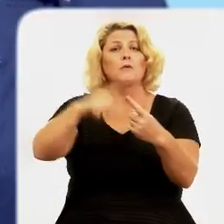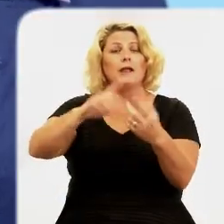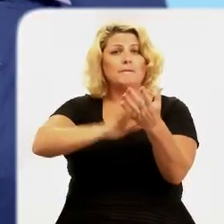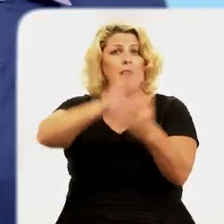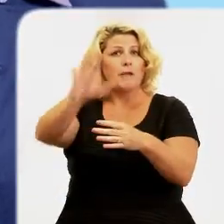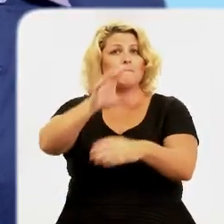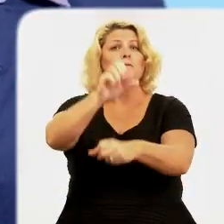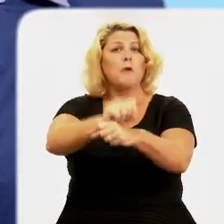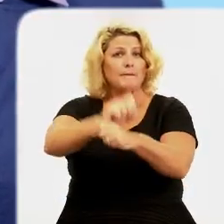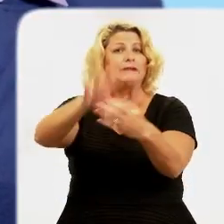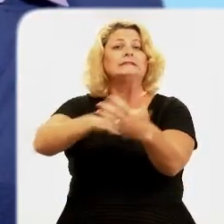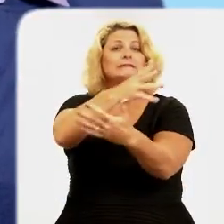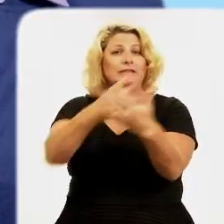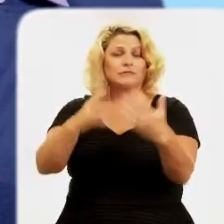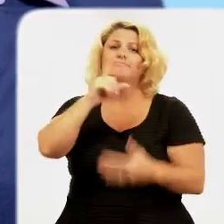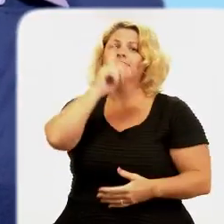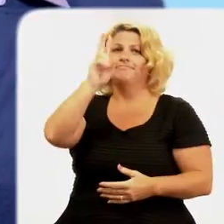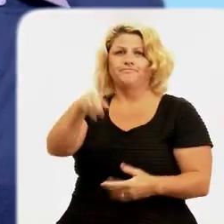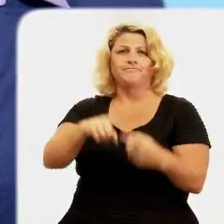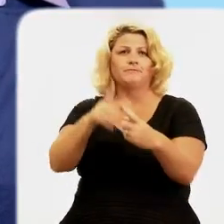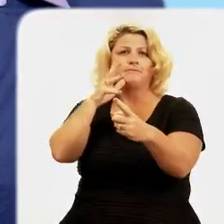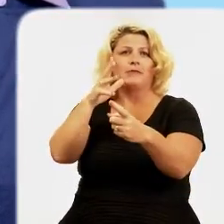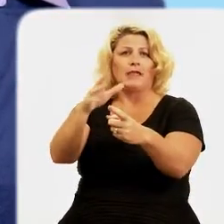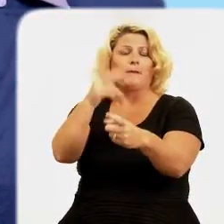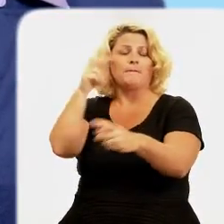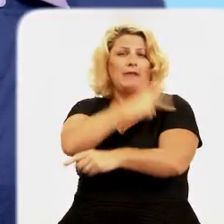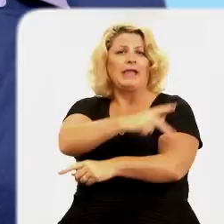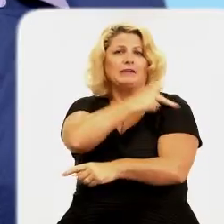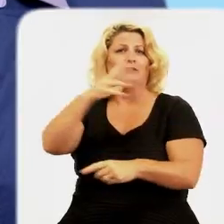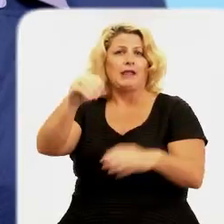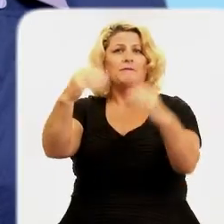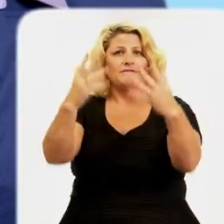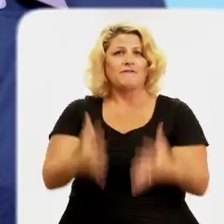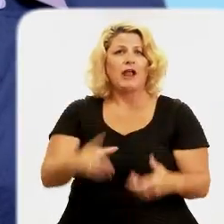When medical appointments are made it's up to patients and providers to ask if accommodations are needed.